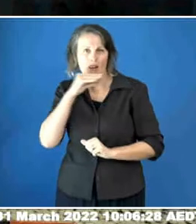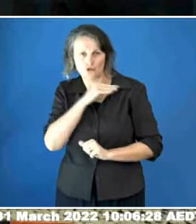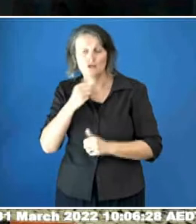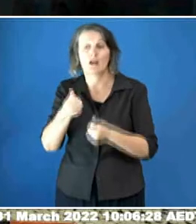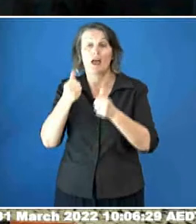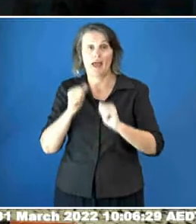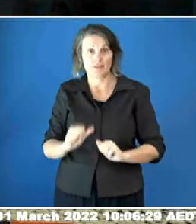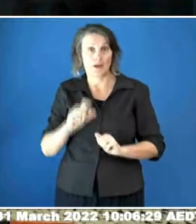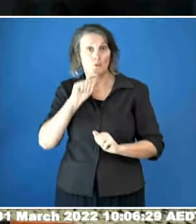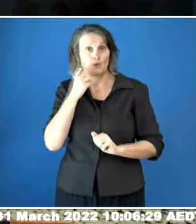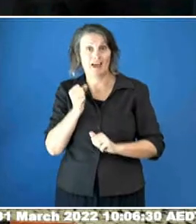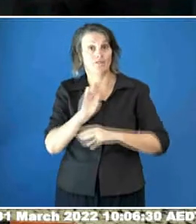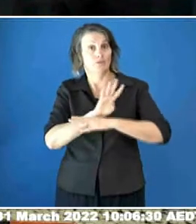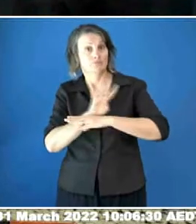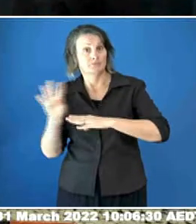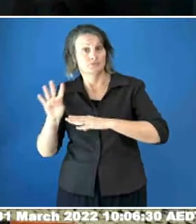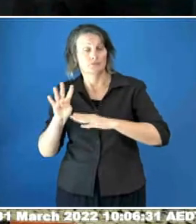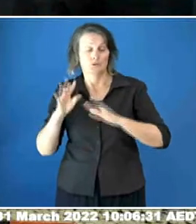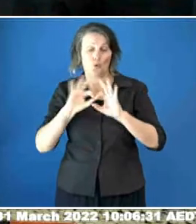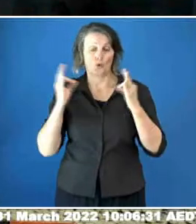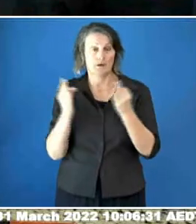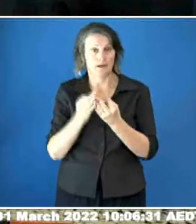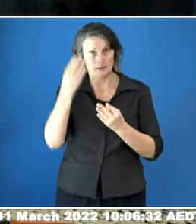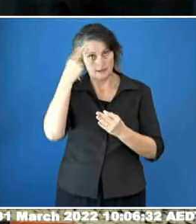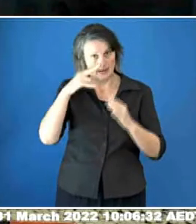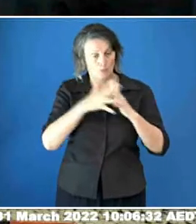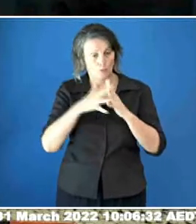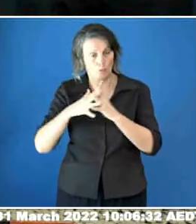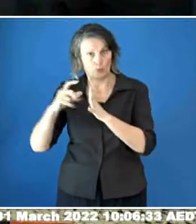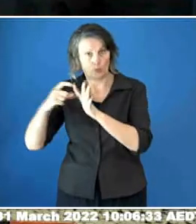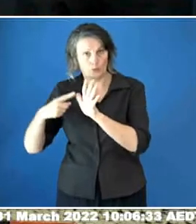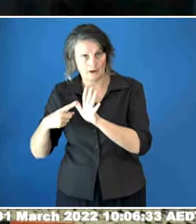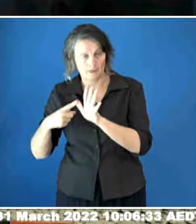Ms Frohmader, who participated at the first part of the Public hearing, will join the